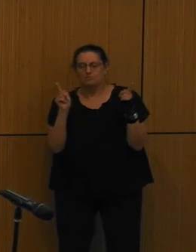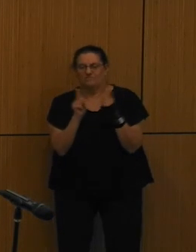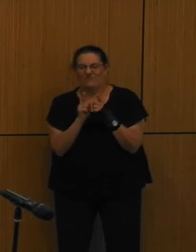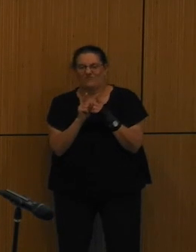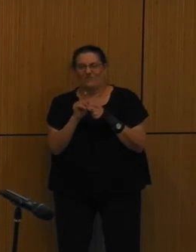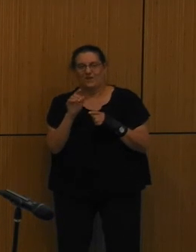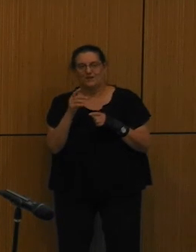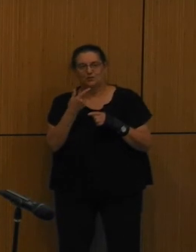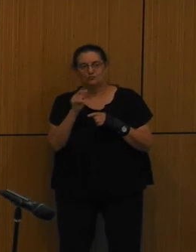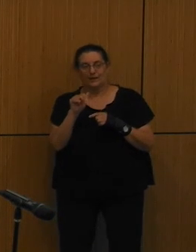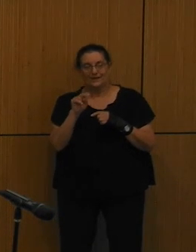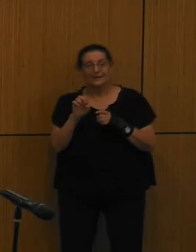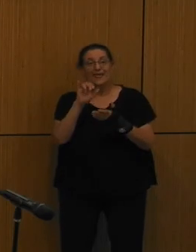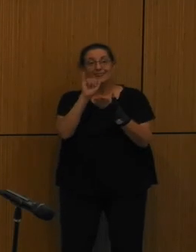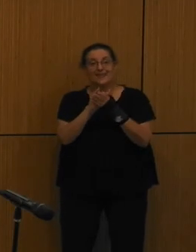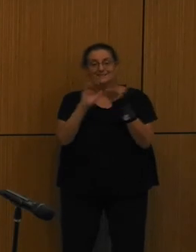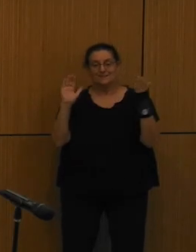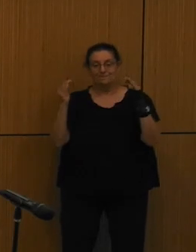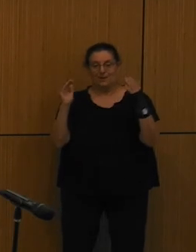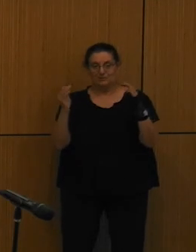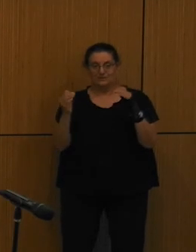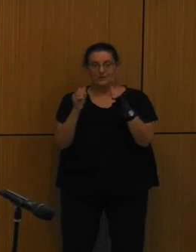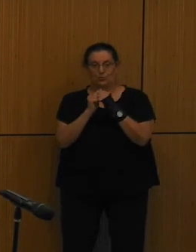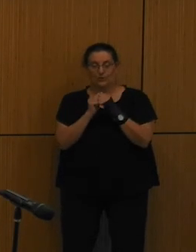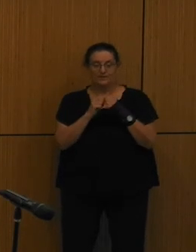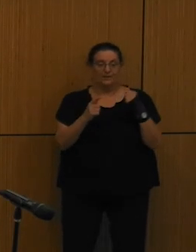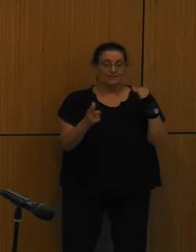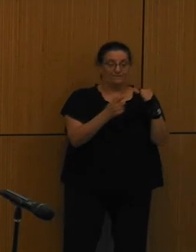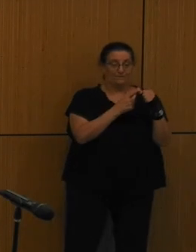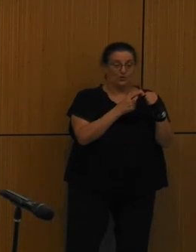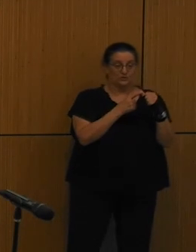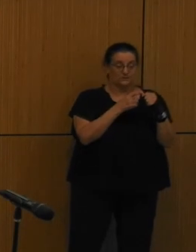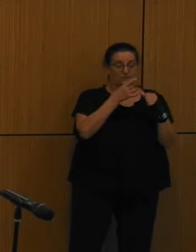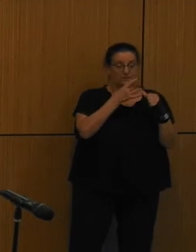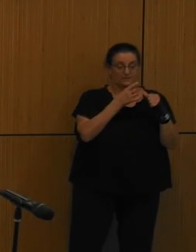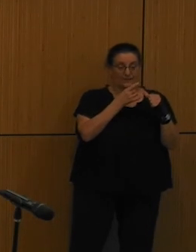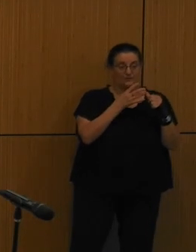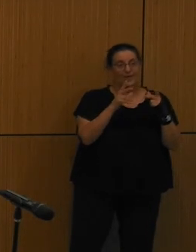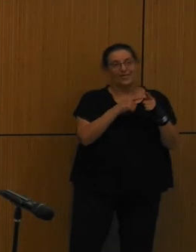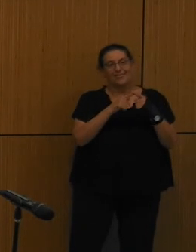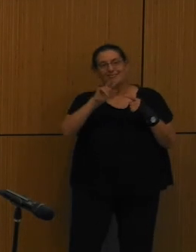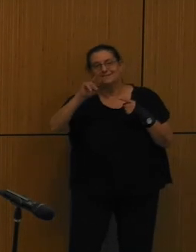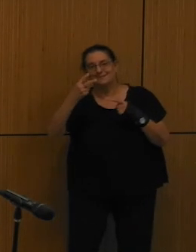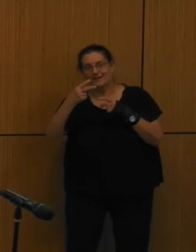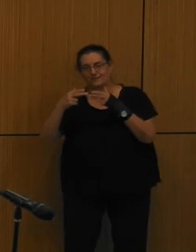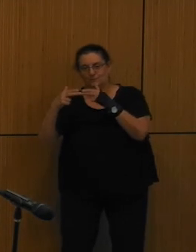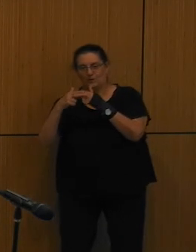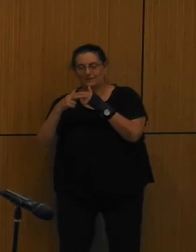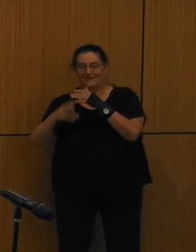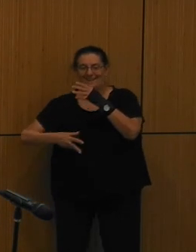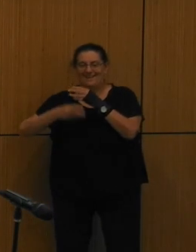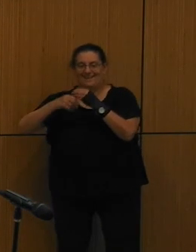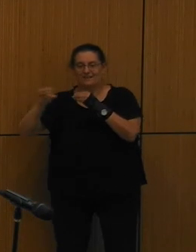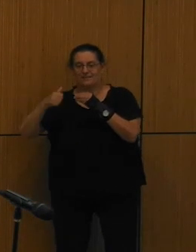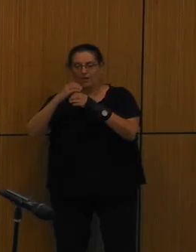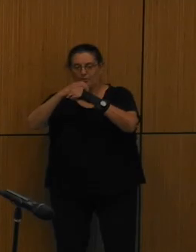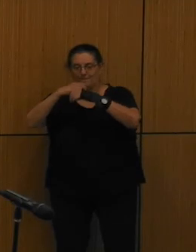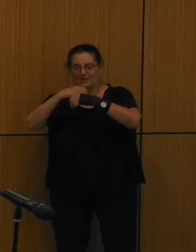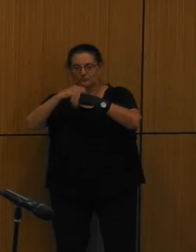And here's a comparison between the first in section on your left and the second thin section on the right,